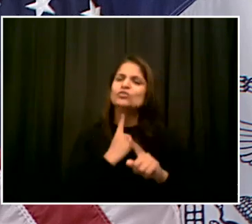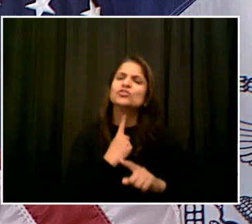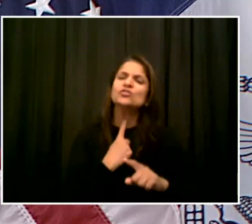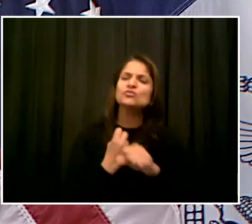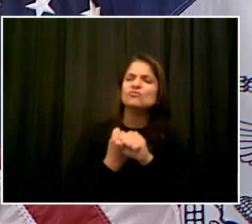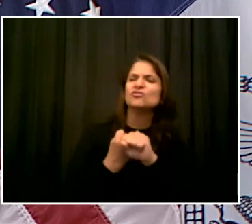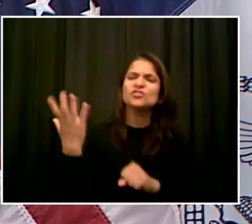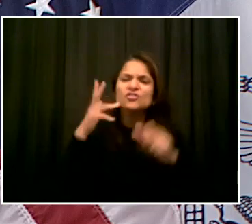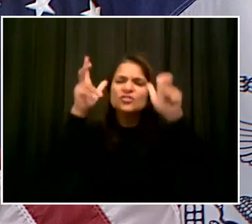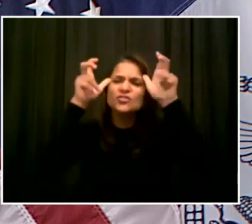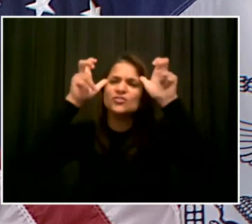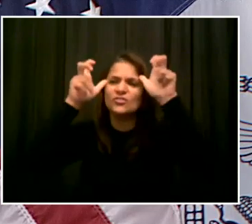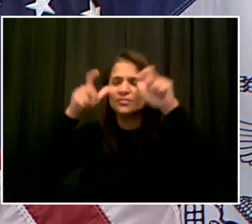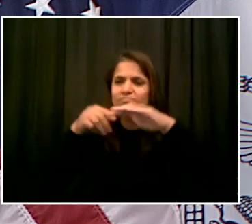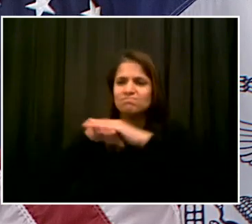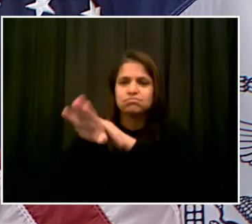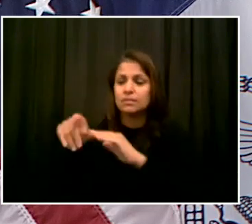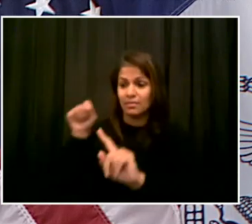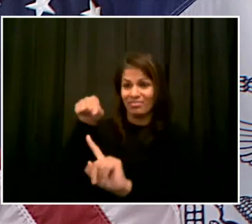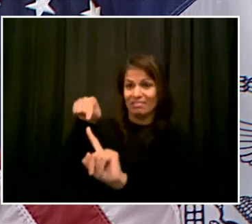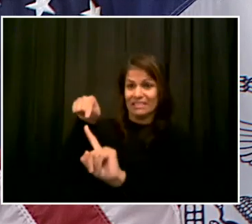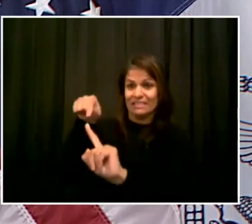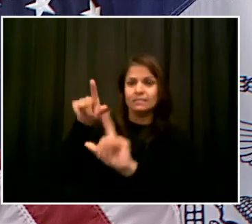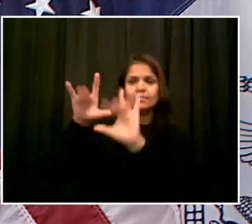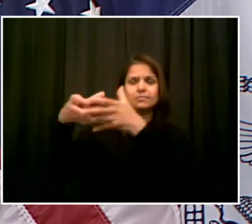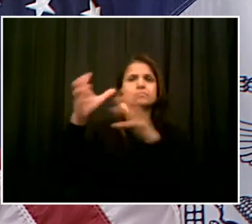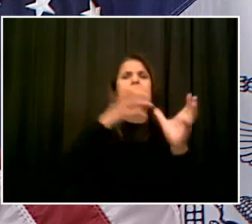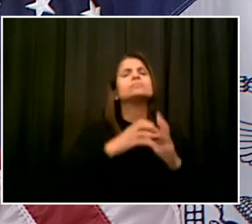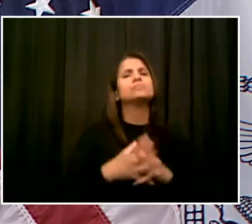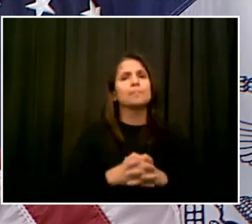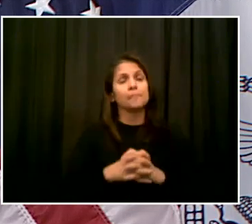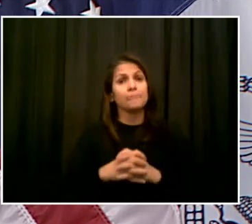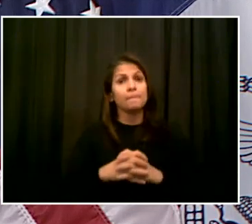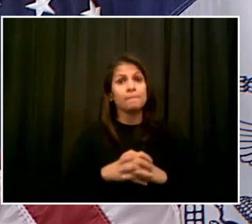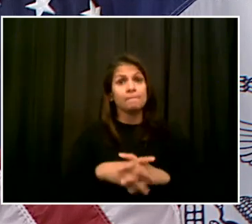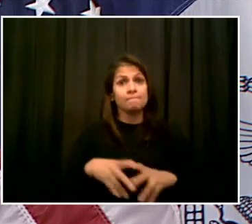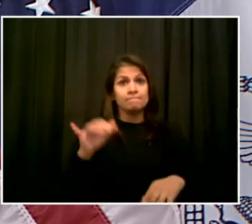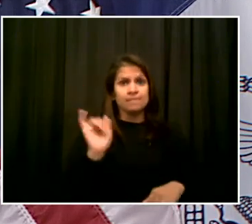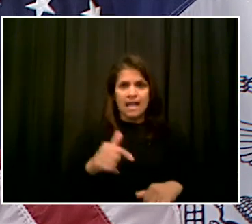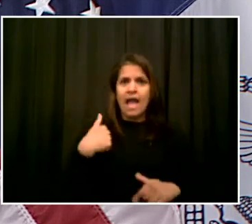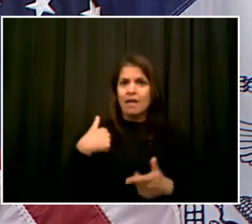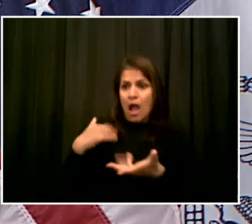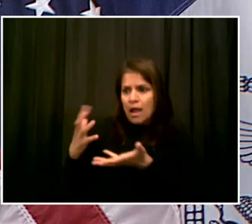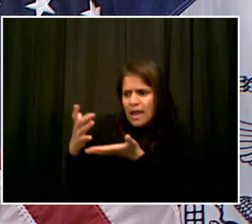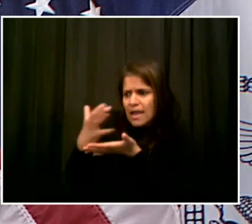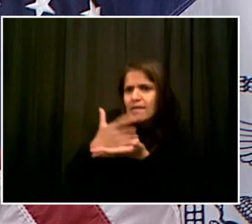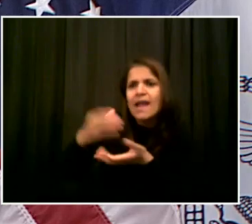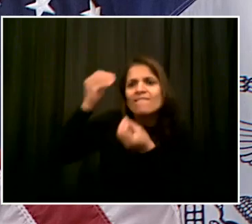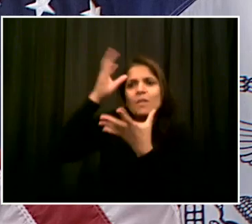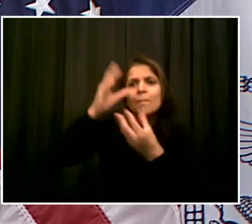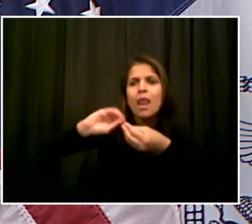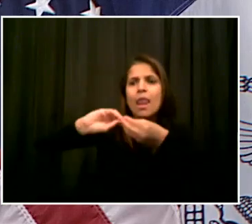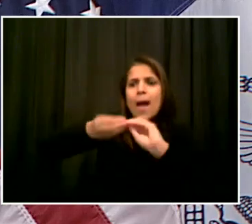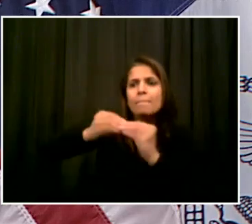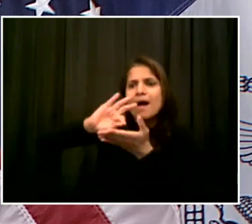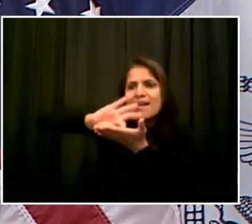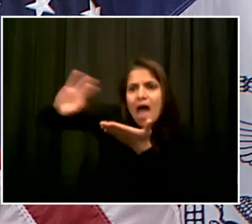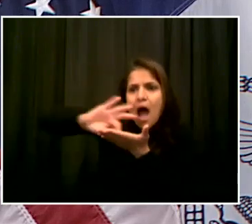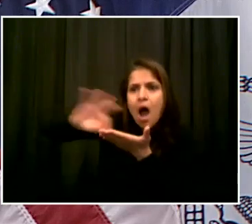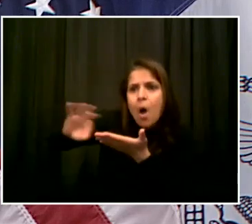I KNOW COMMISSIONER DID A BRIEFING AND I ASKEHID M TO KEEP DOING BRIEFINGS WITH THE PRESS. VEER DYAHY E HAS NEW INFORMATION TO TTRSW HO YOU THE PATTERN